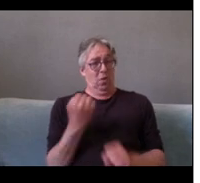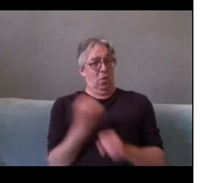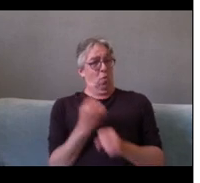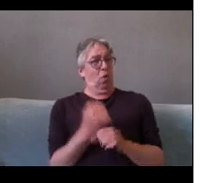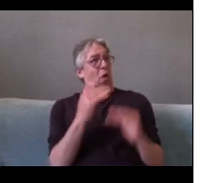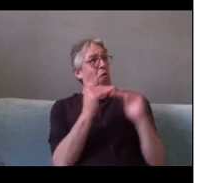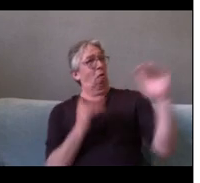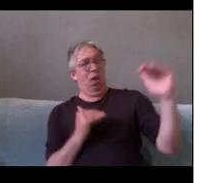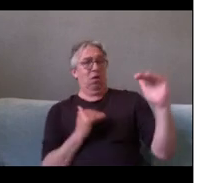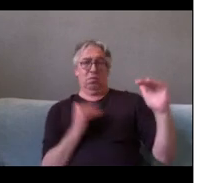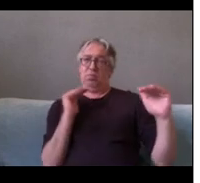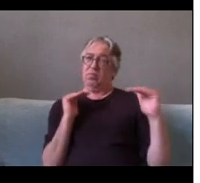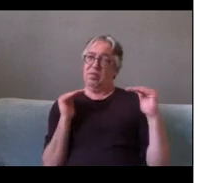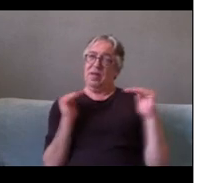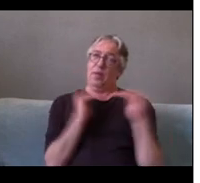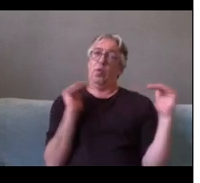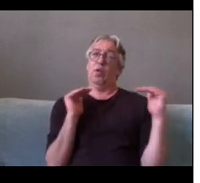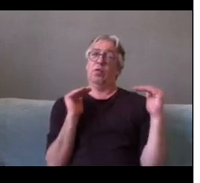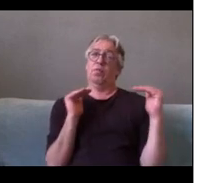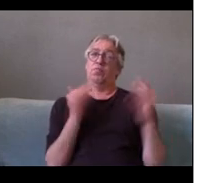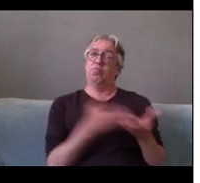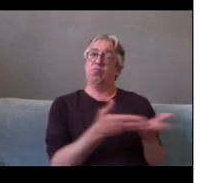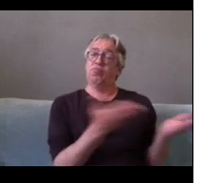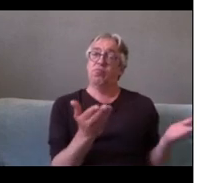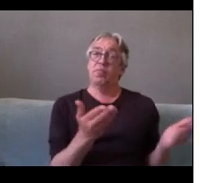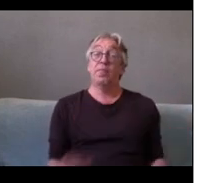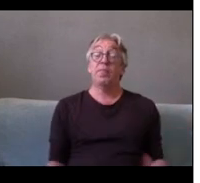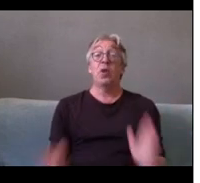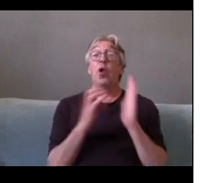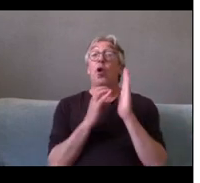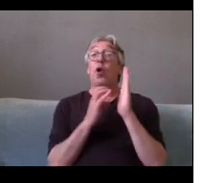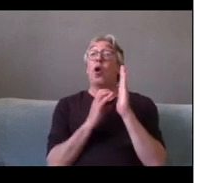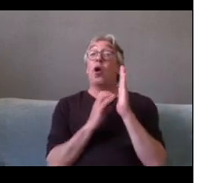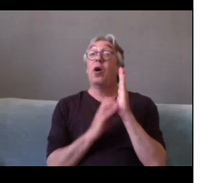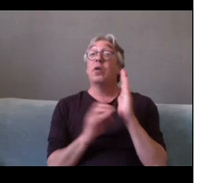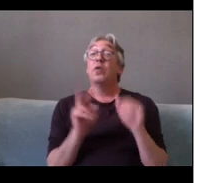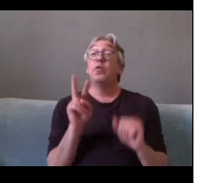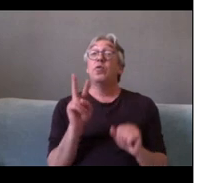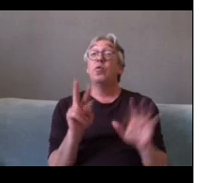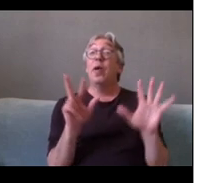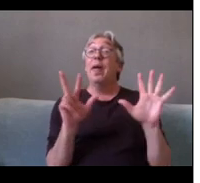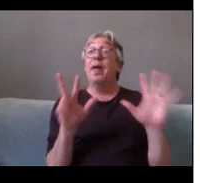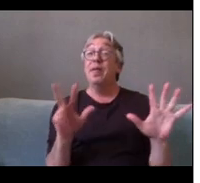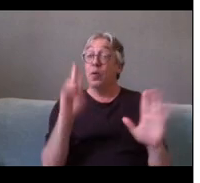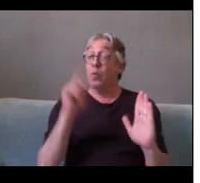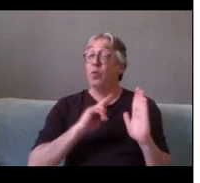In Article 28 it highlights the right of persons with disabilities